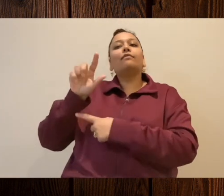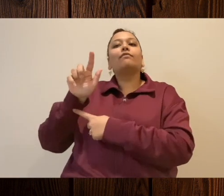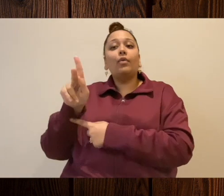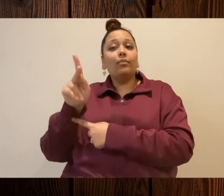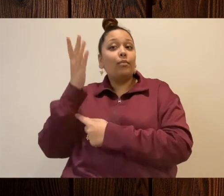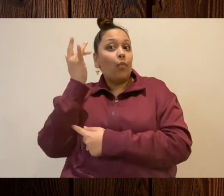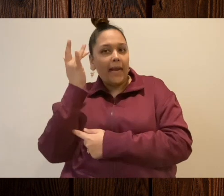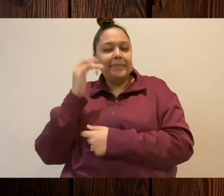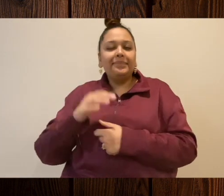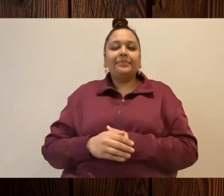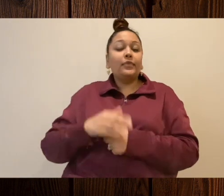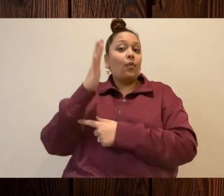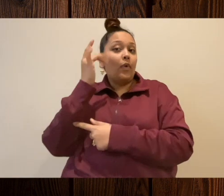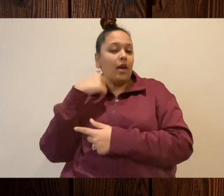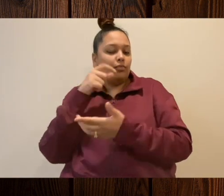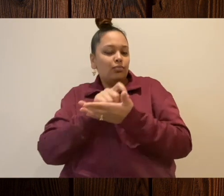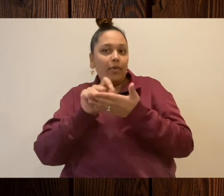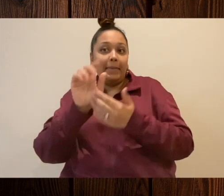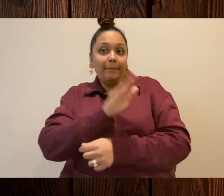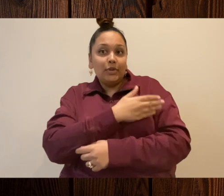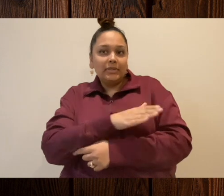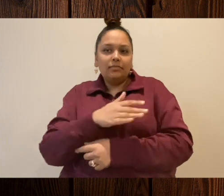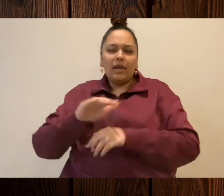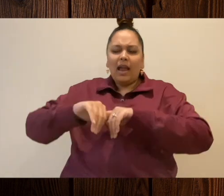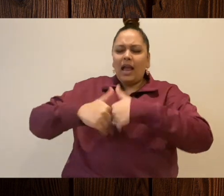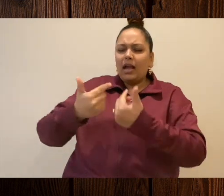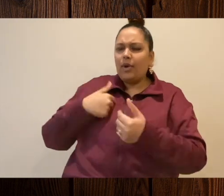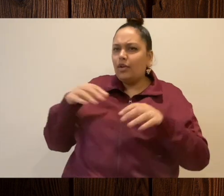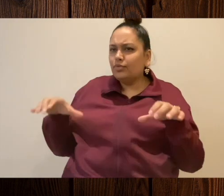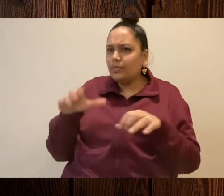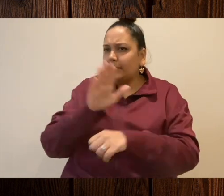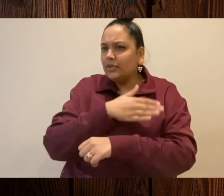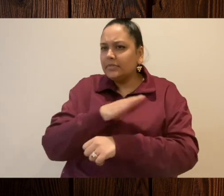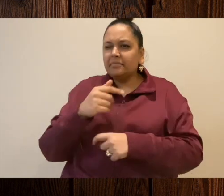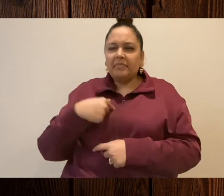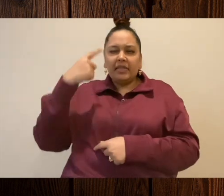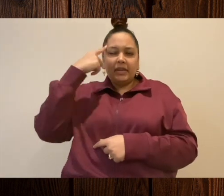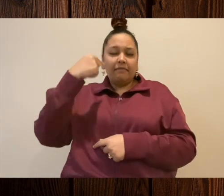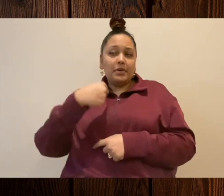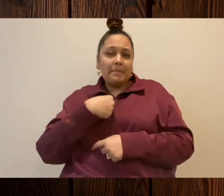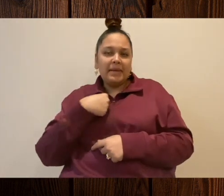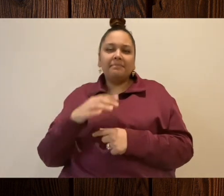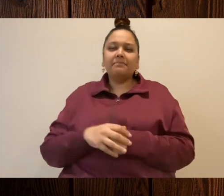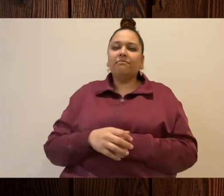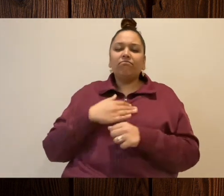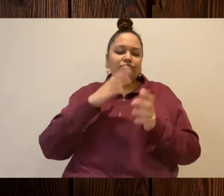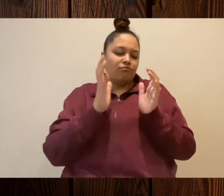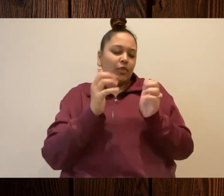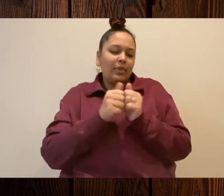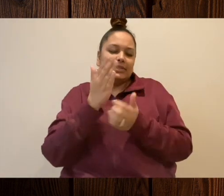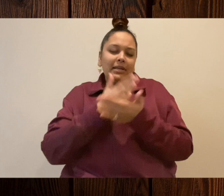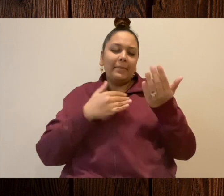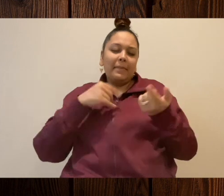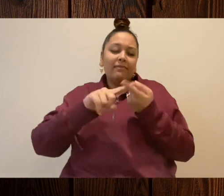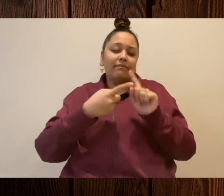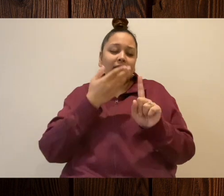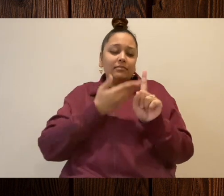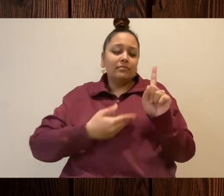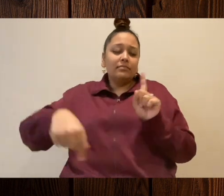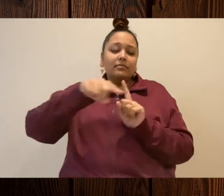the ‘why’. The why I do music and ‘how’ I do music. I think, for me